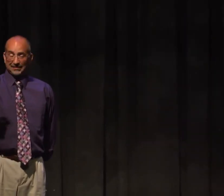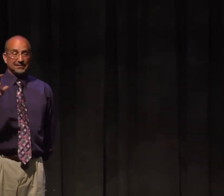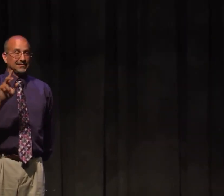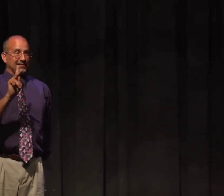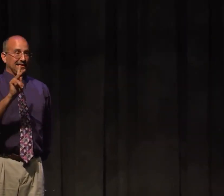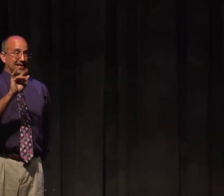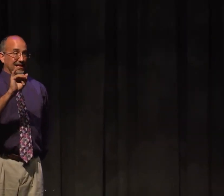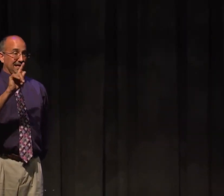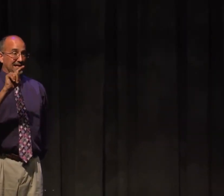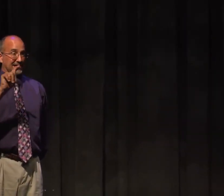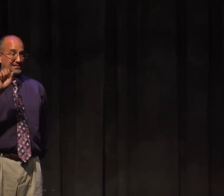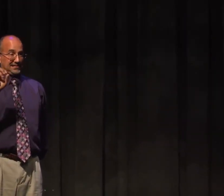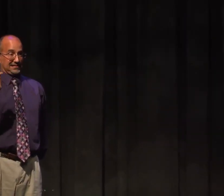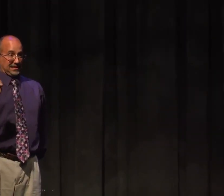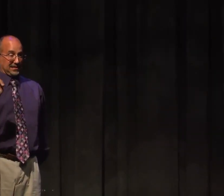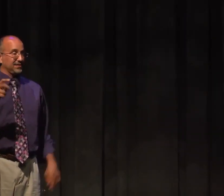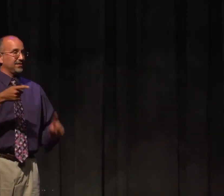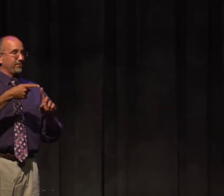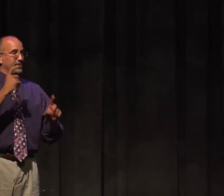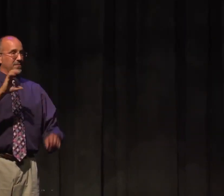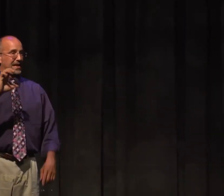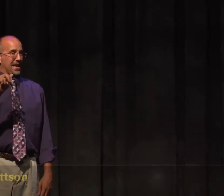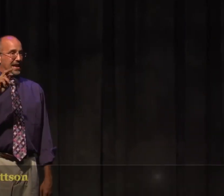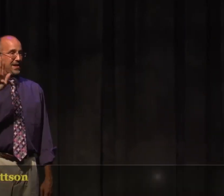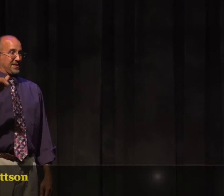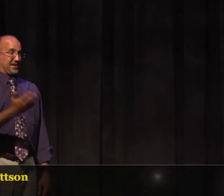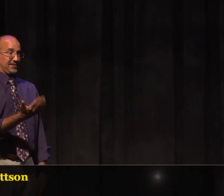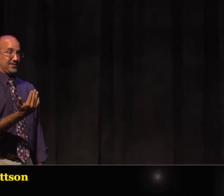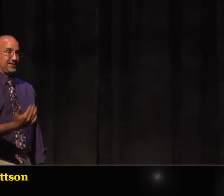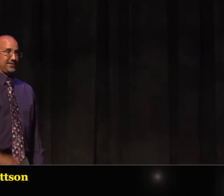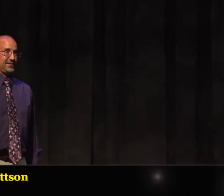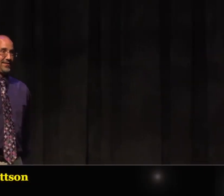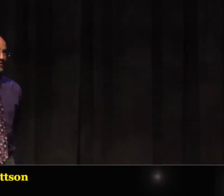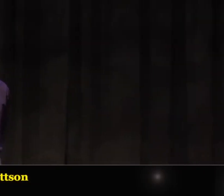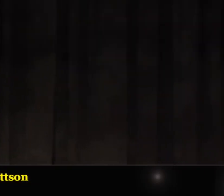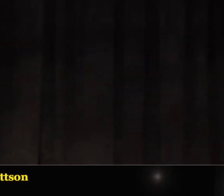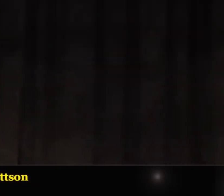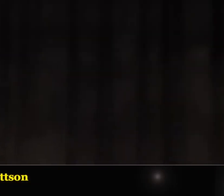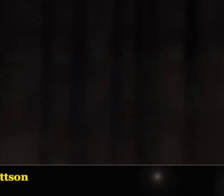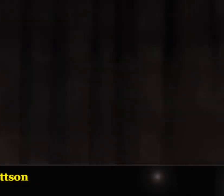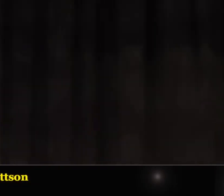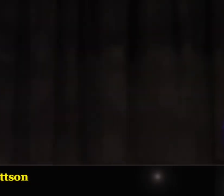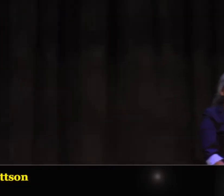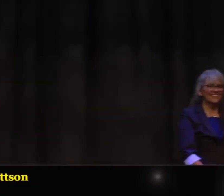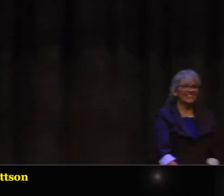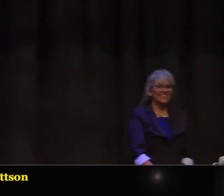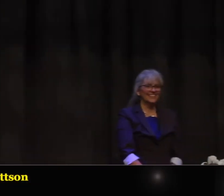Alex Kittson from Sweet Home